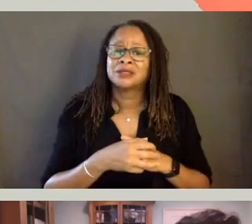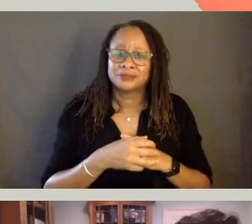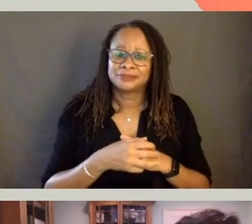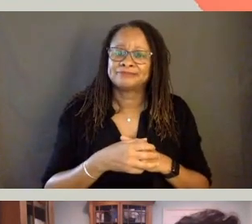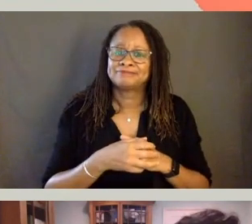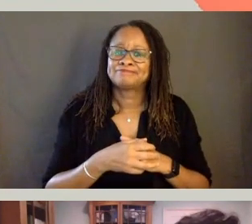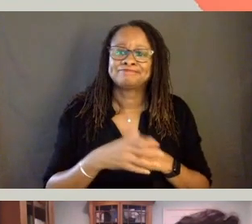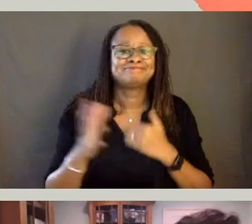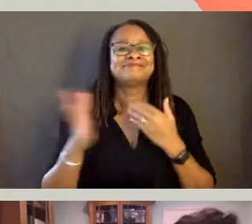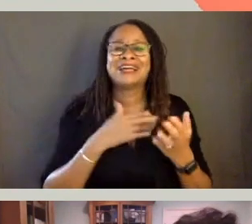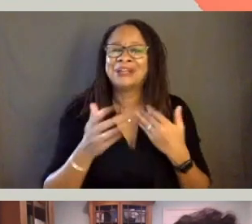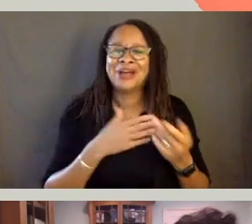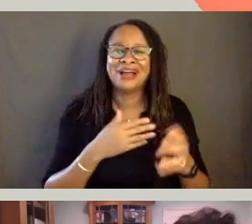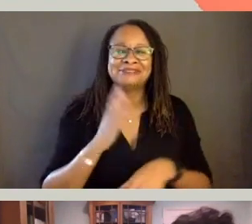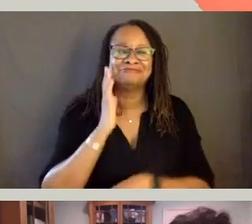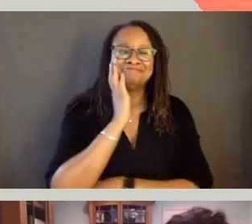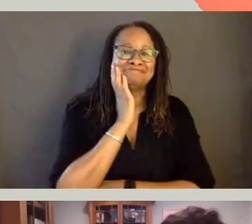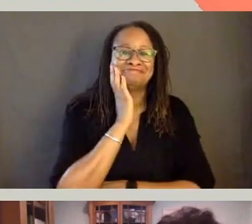Anyway, I just kinda got stuck on that.